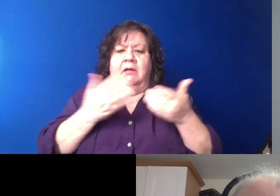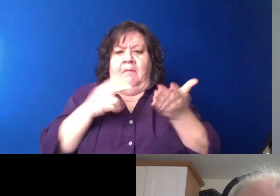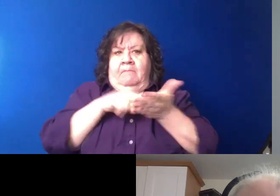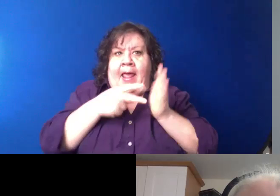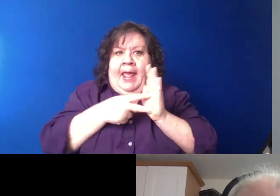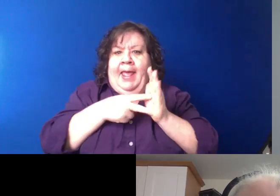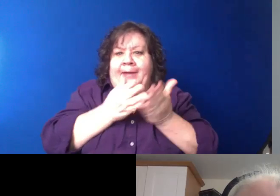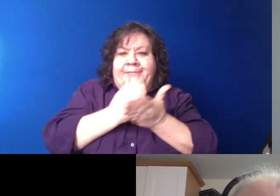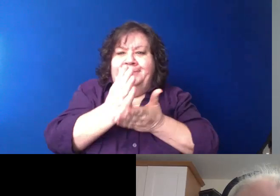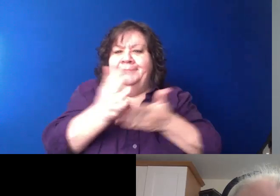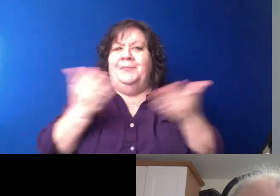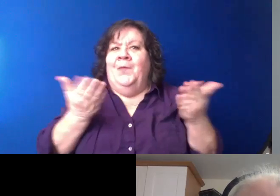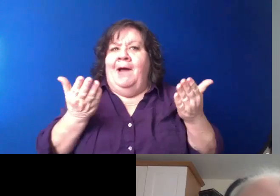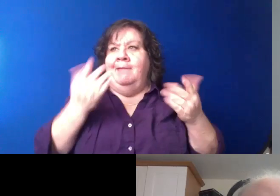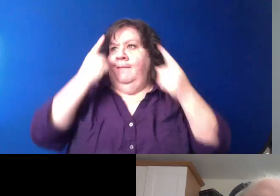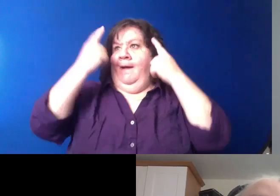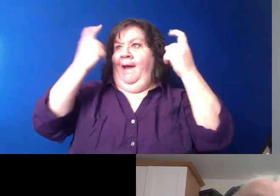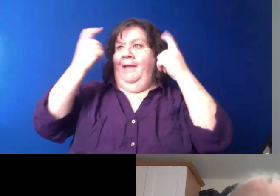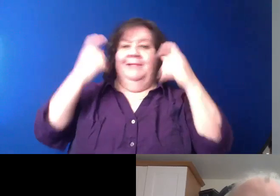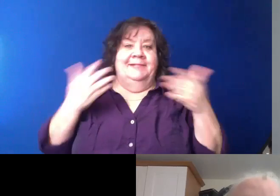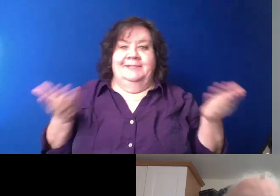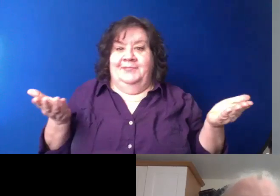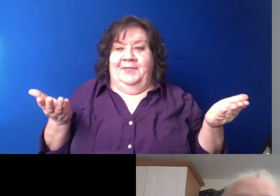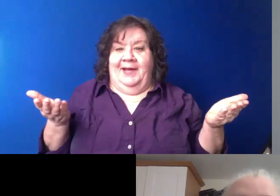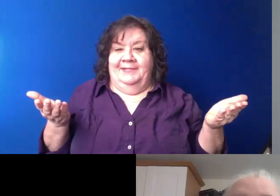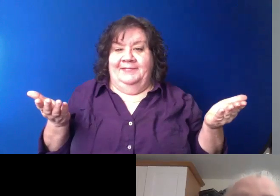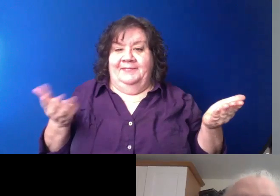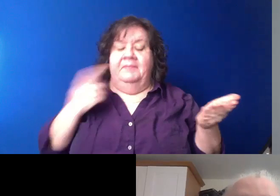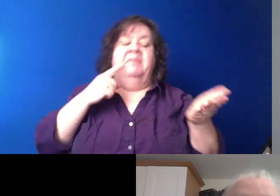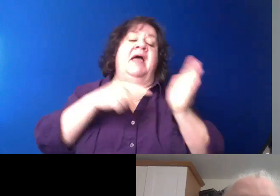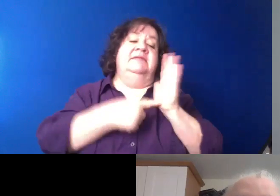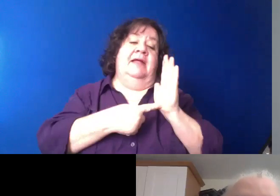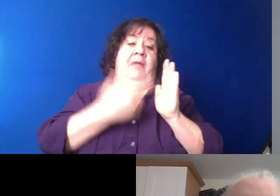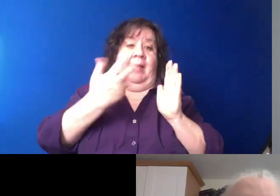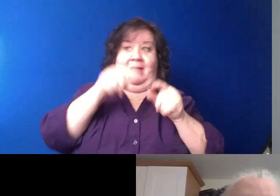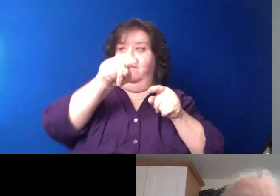in terms of advocacy and other other measures yes so maybe just to speak about actually the